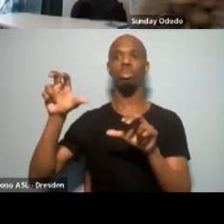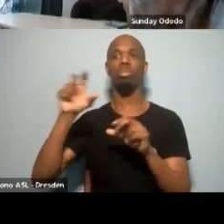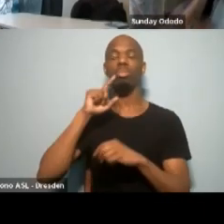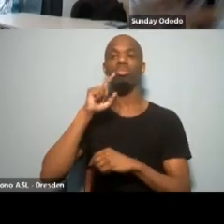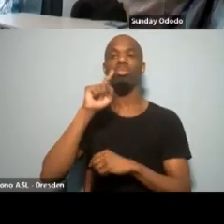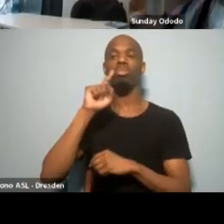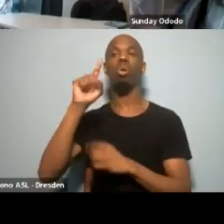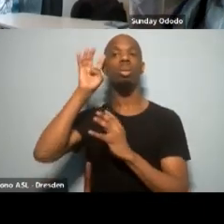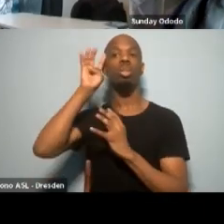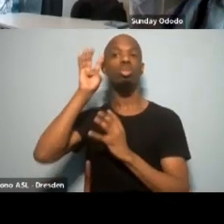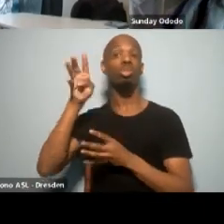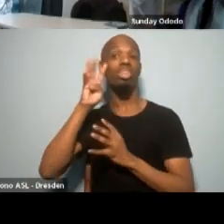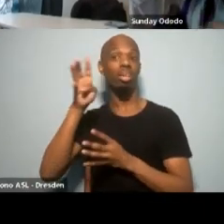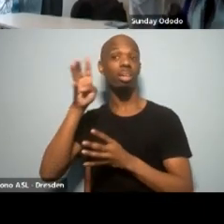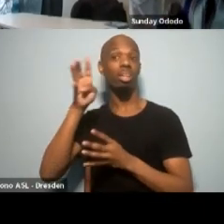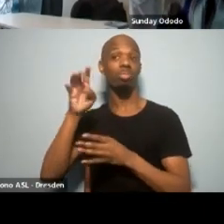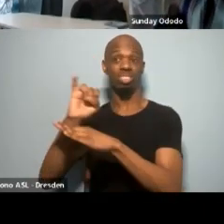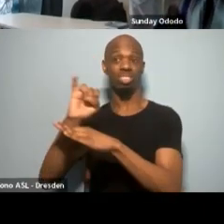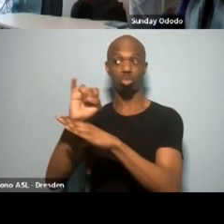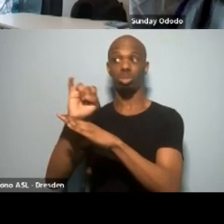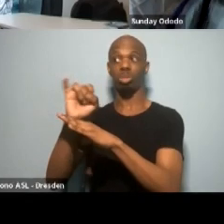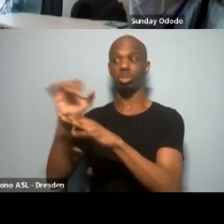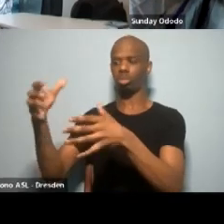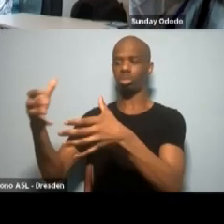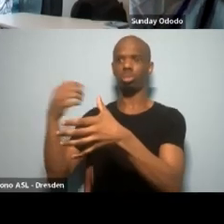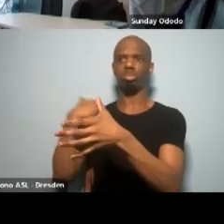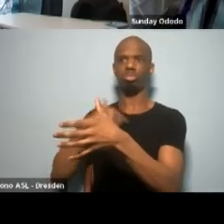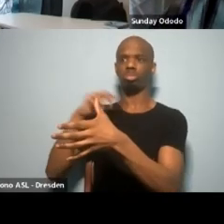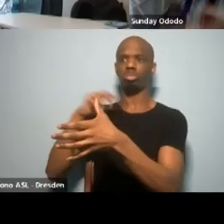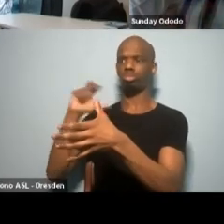not just picking...